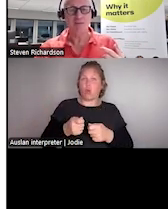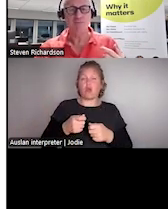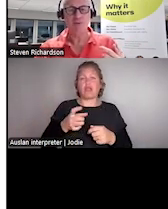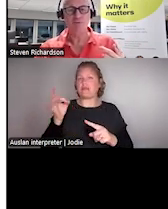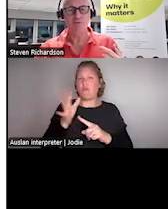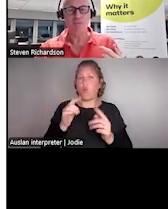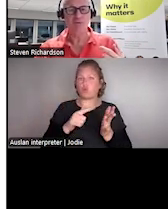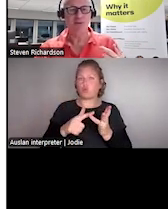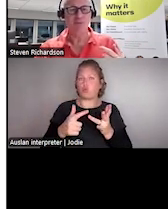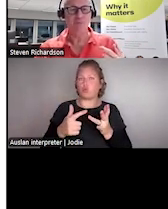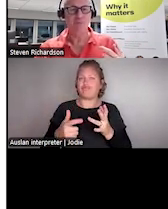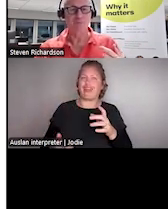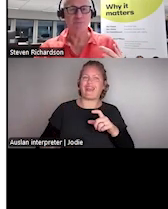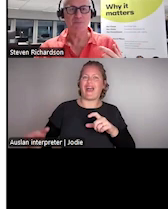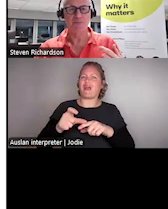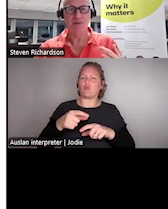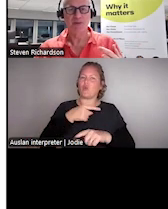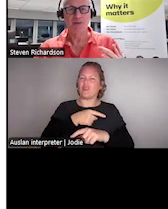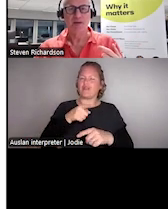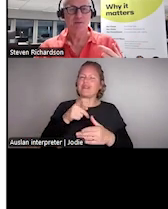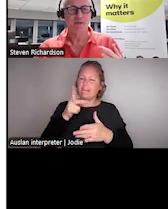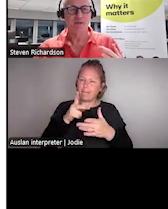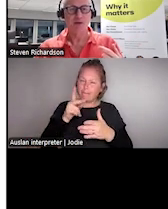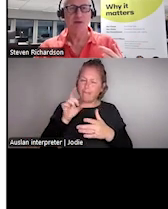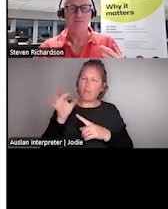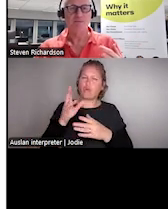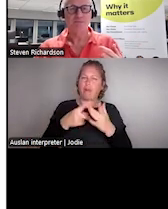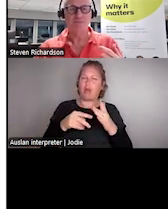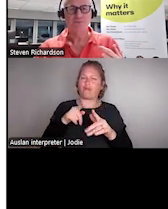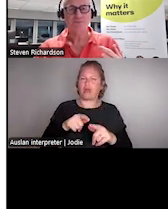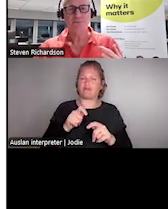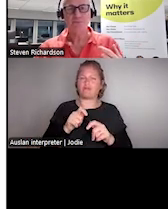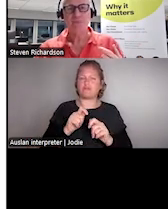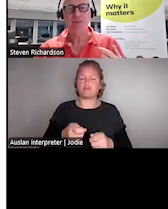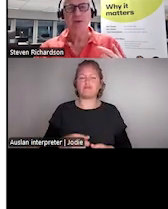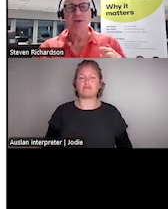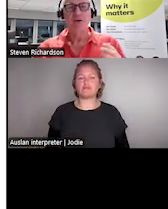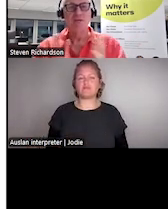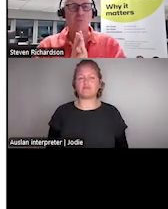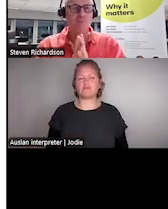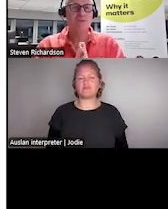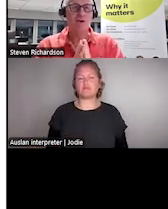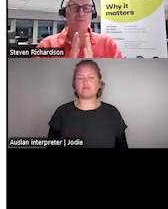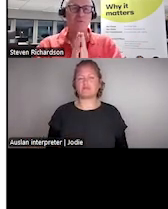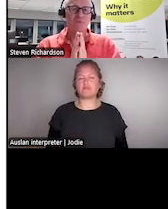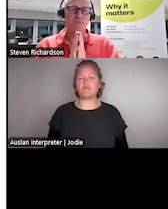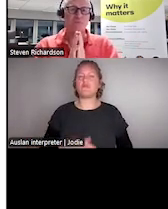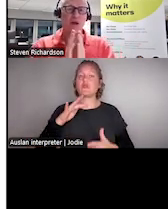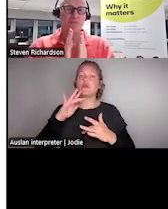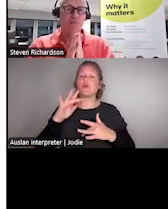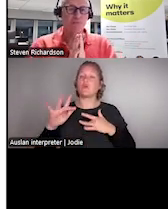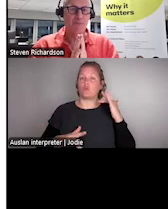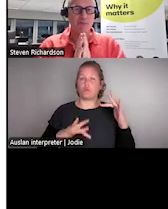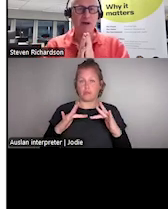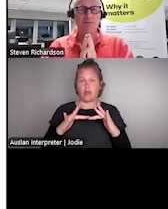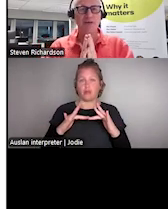campaign launch moment is really important. Website. Of course that's a big part of that.